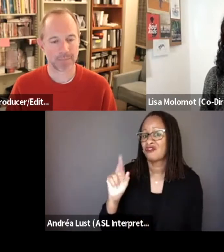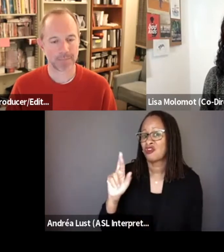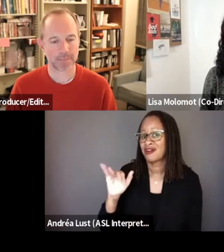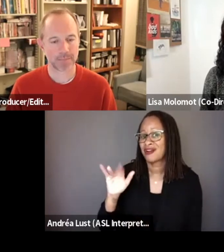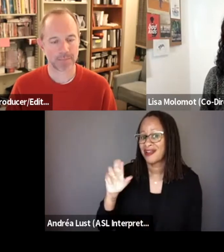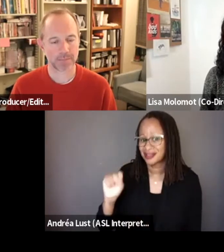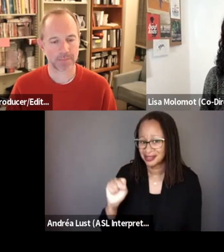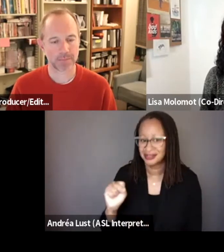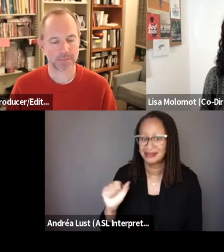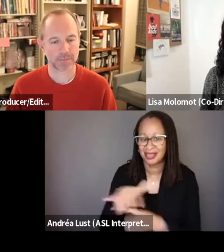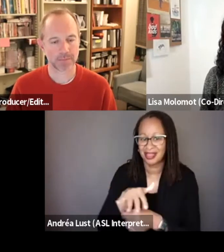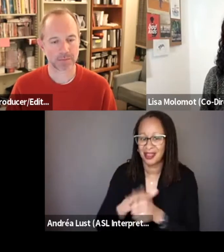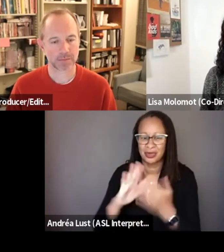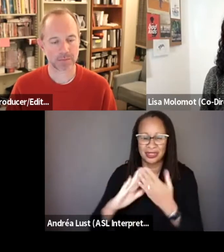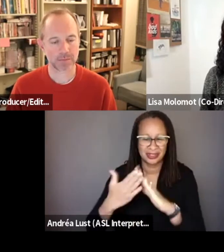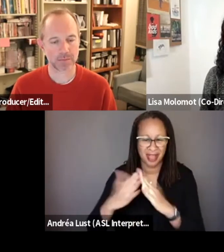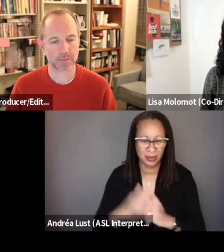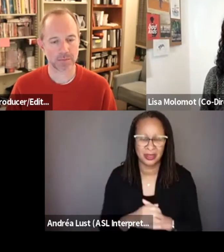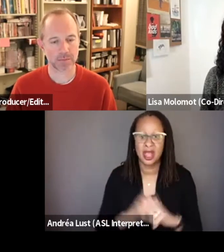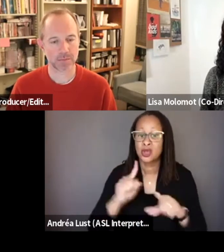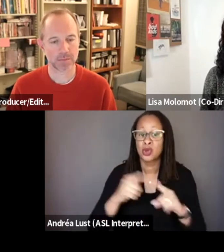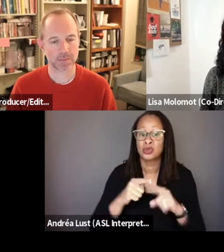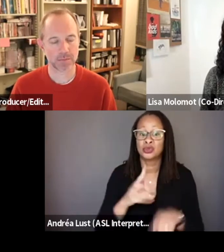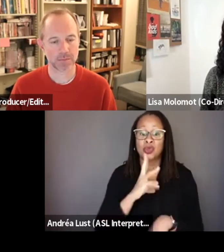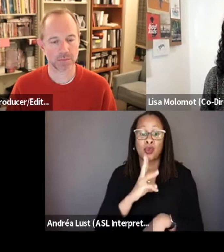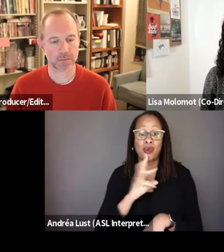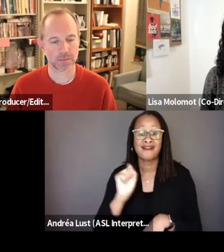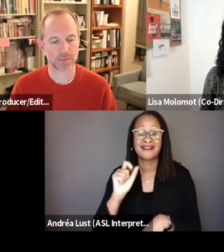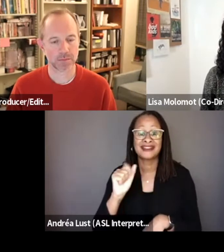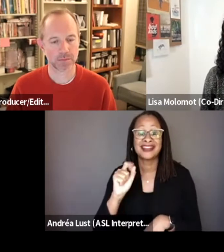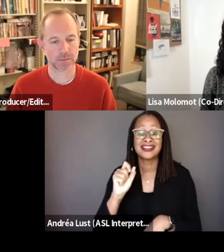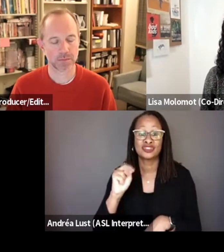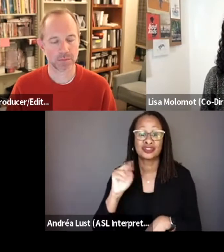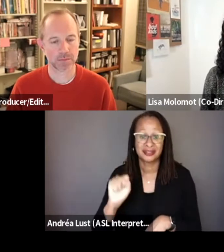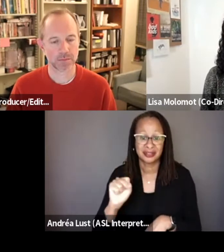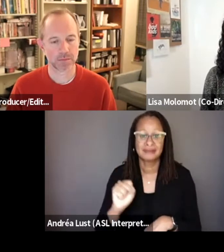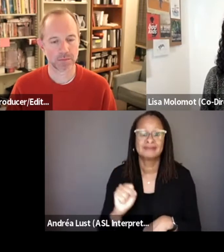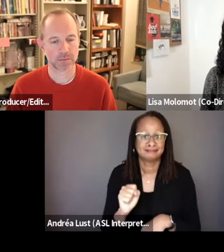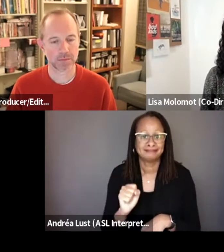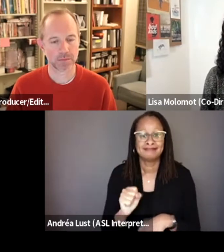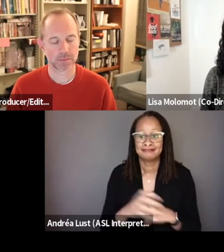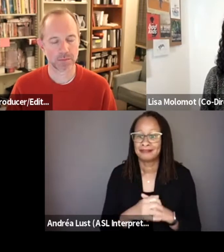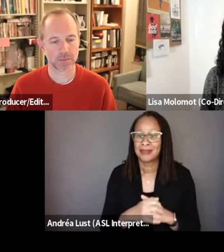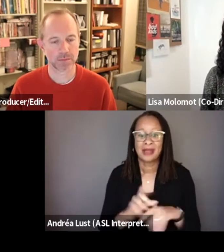perhaps go to the water stations too, but we haven't lost hope.